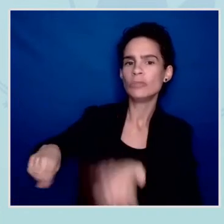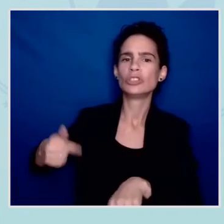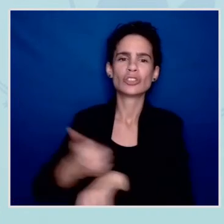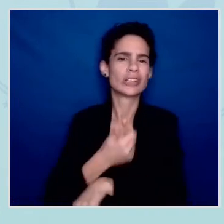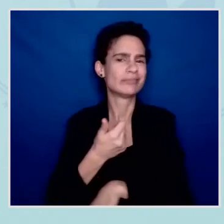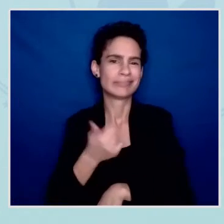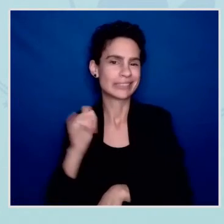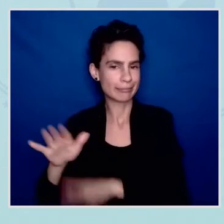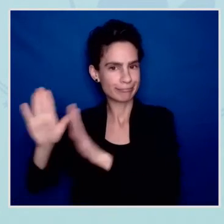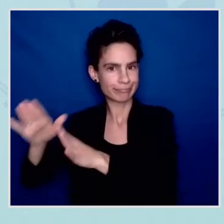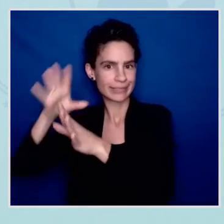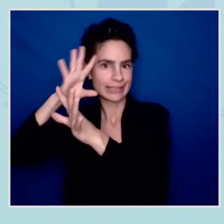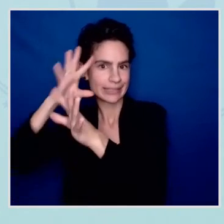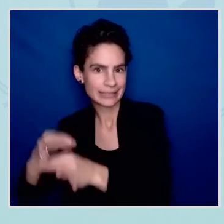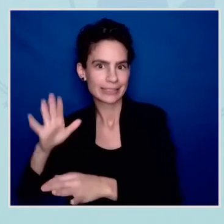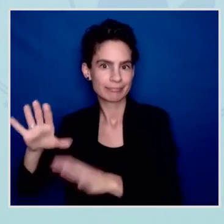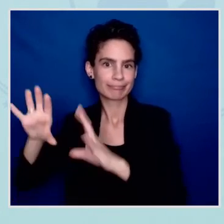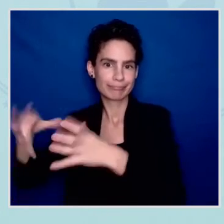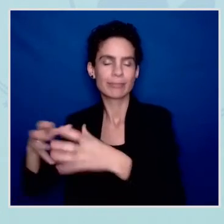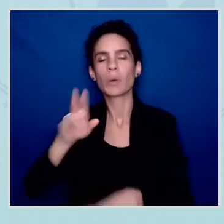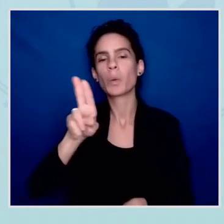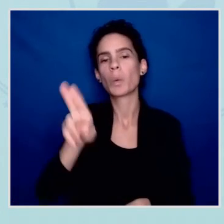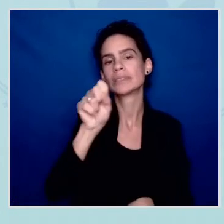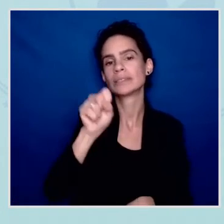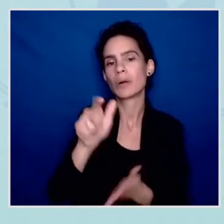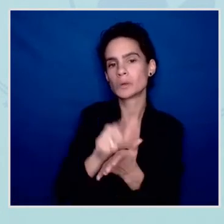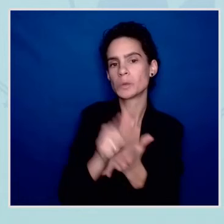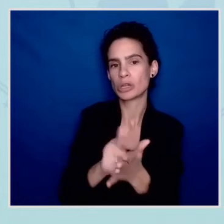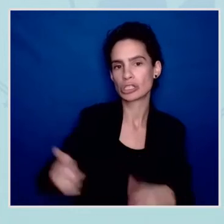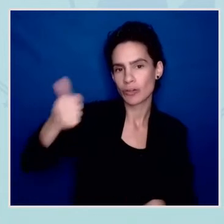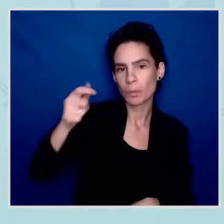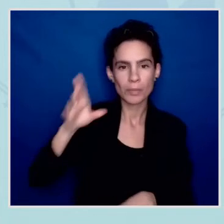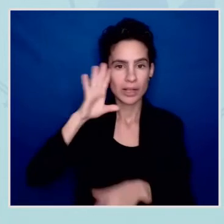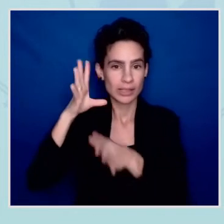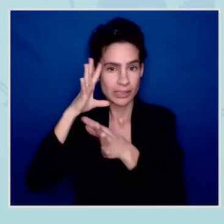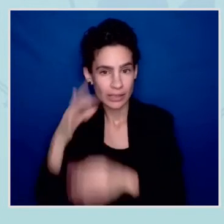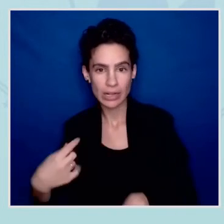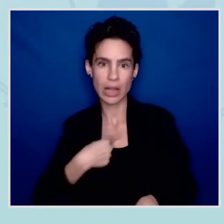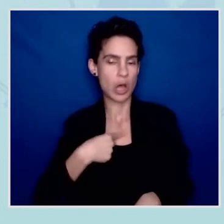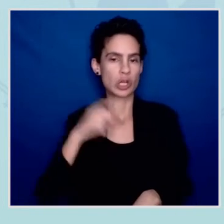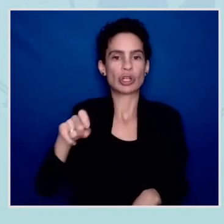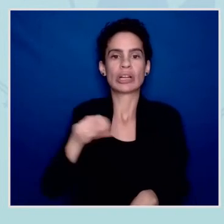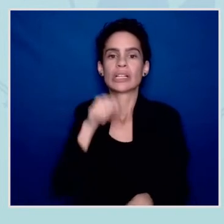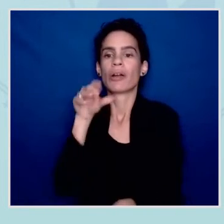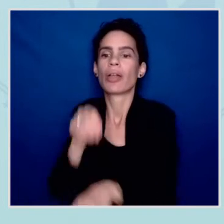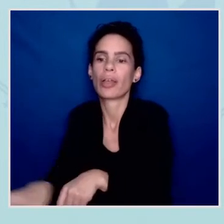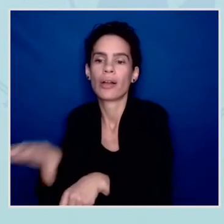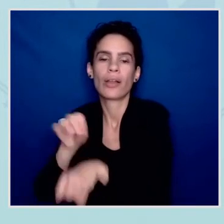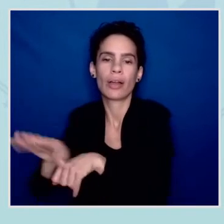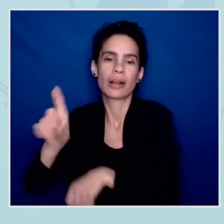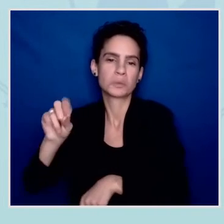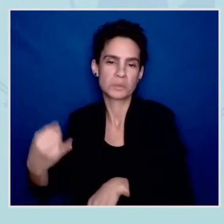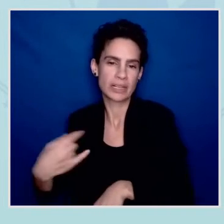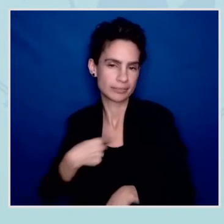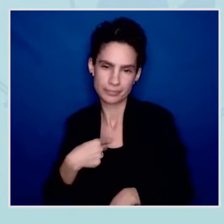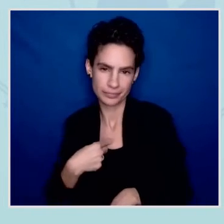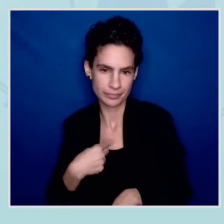THE BOARD. BUT, AS I SAID YESTERDAY, I AM NOT GOING TO TELL THE JUSTICE DEPARTMENT WHO THEY SHOULD PROSECUTE, AND WHO THEY SHOULD